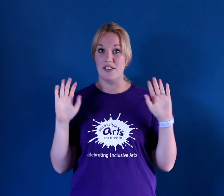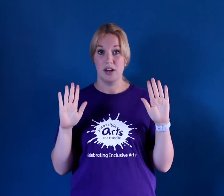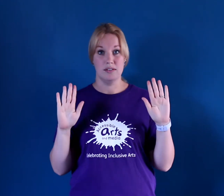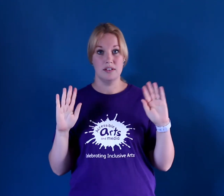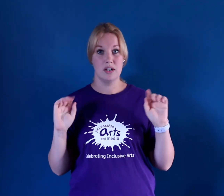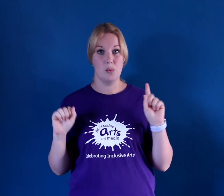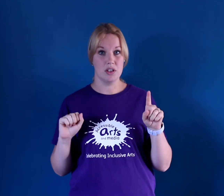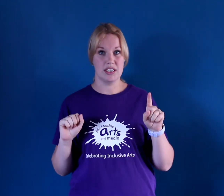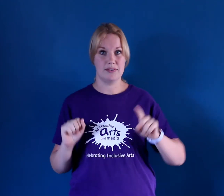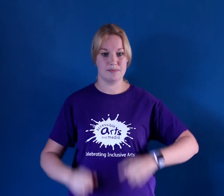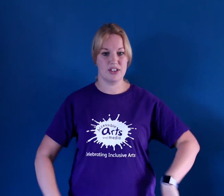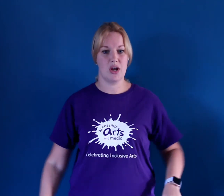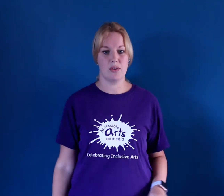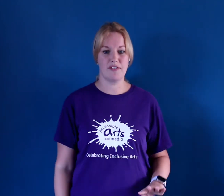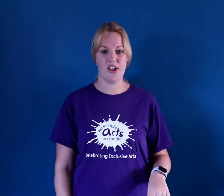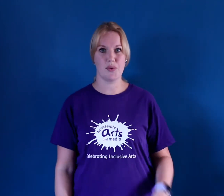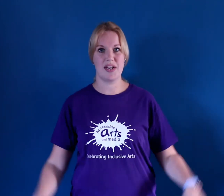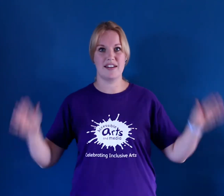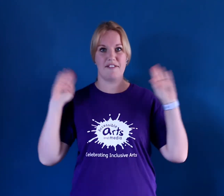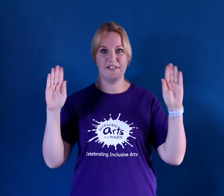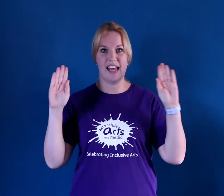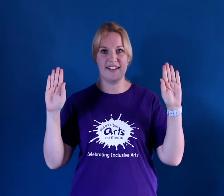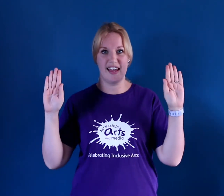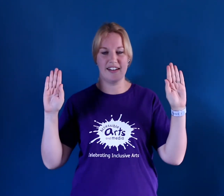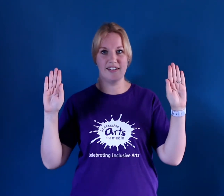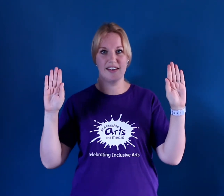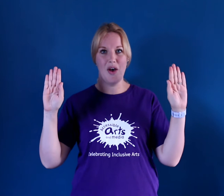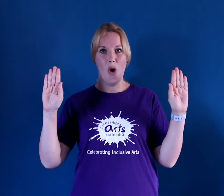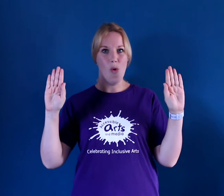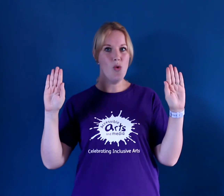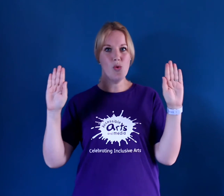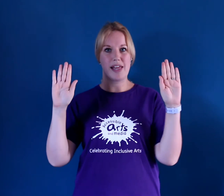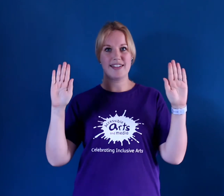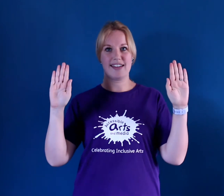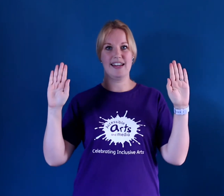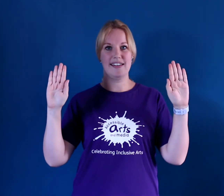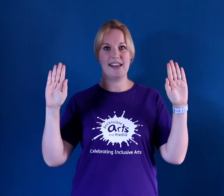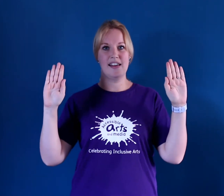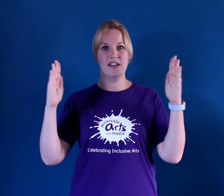So watch out. So the first one we need is a flat hand. Oo that’s nice and easy,